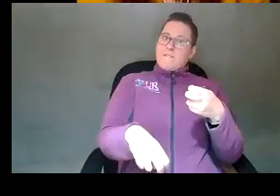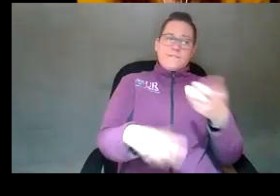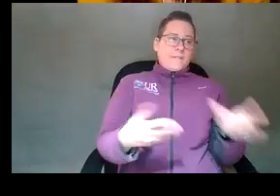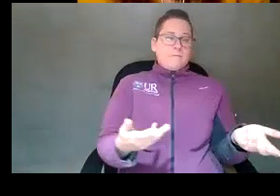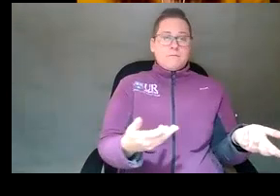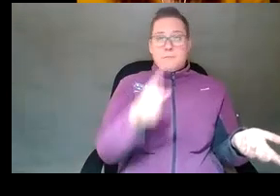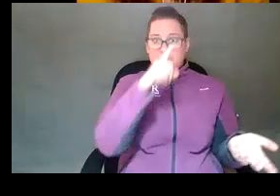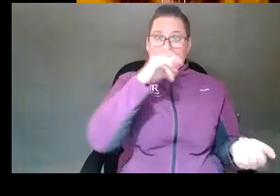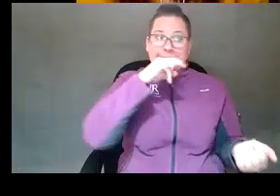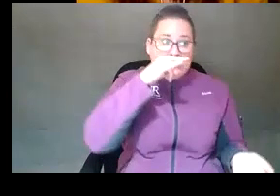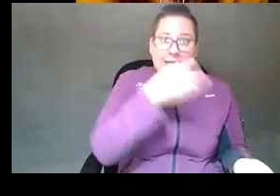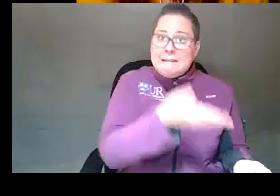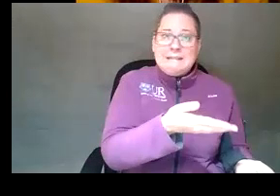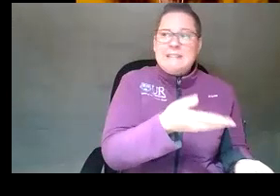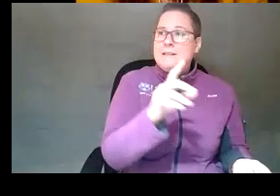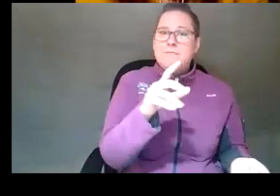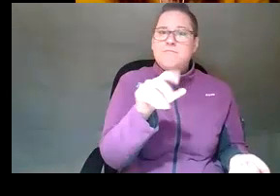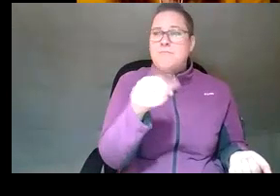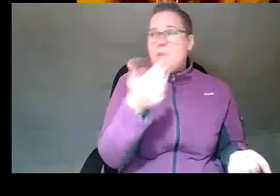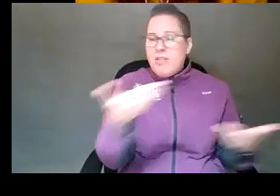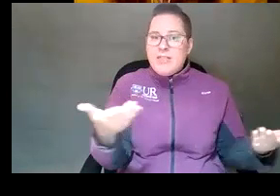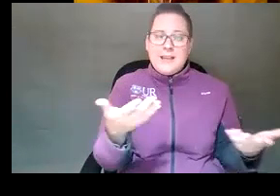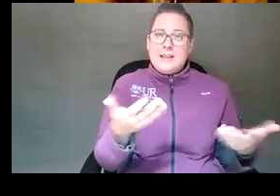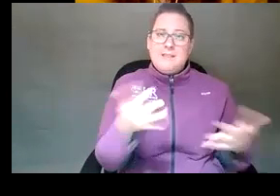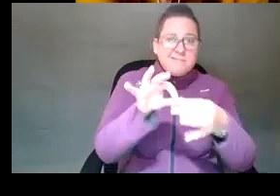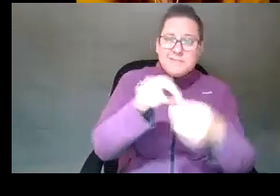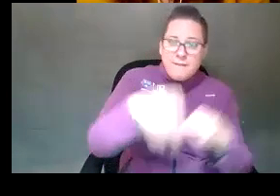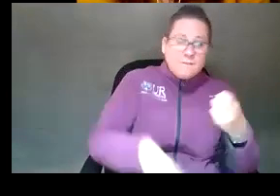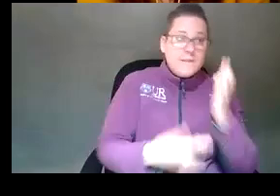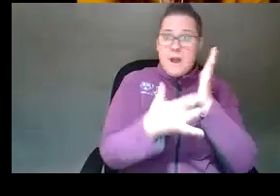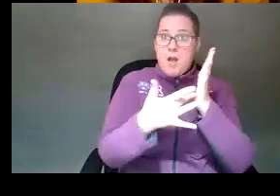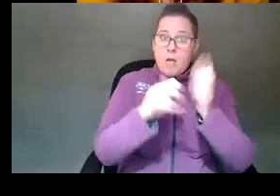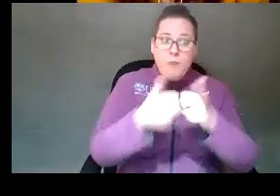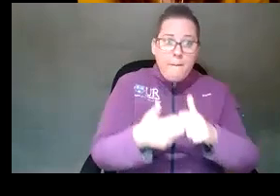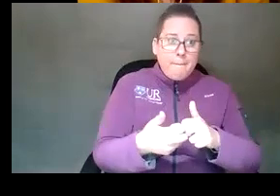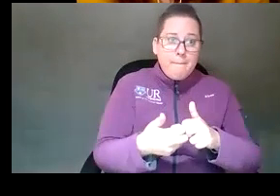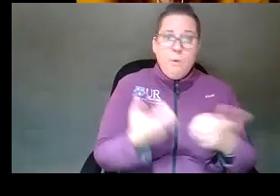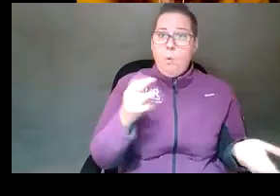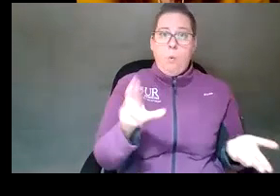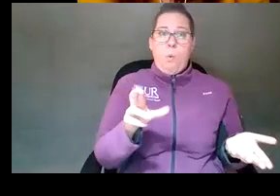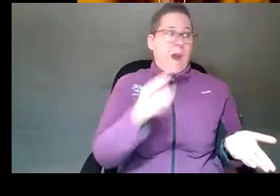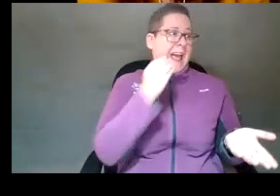child or other factors technology or the fact that there's just competing demands at home